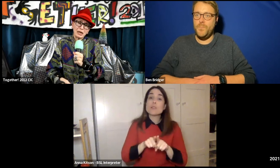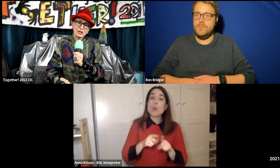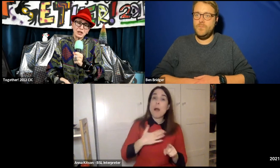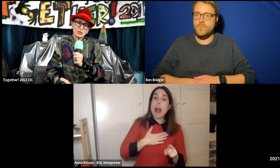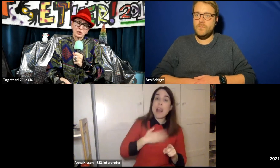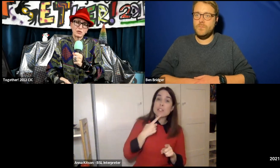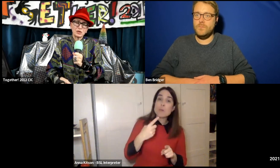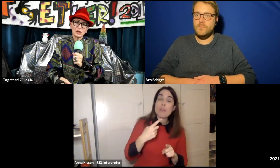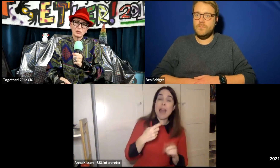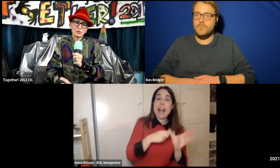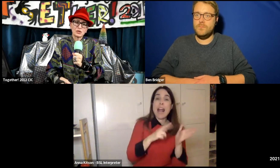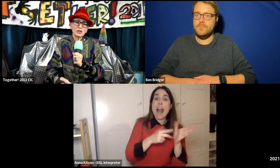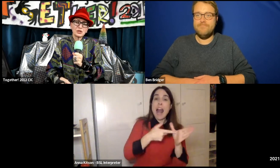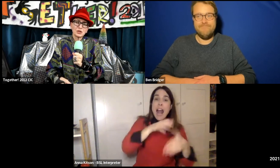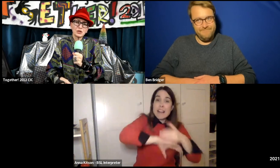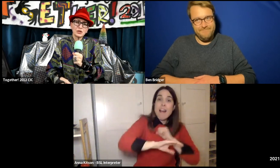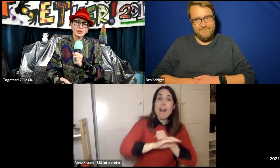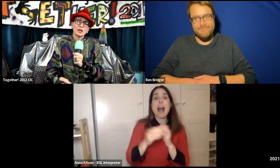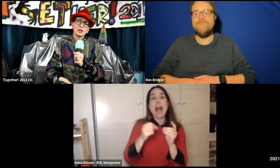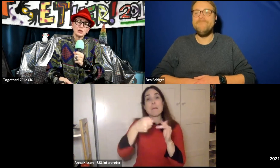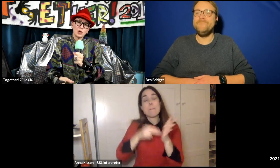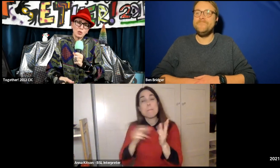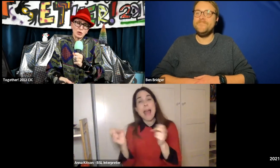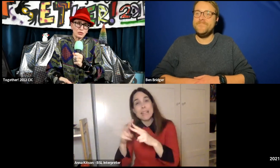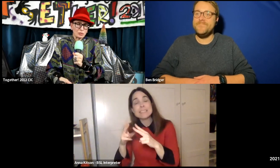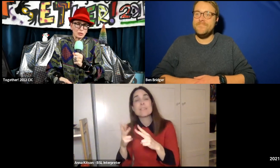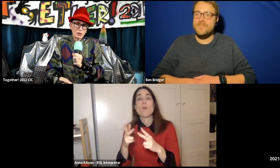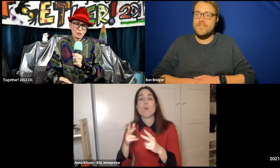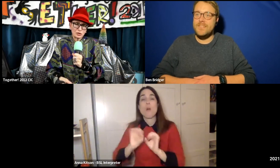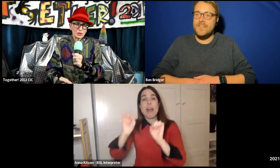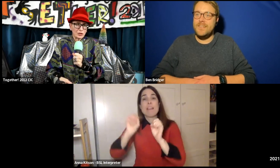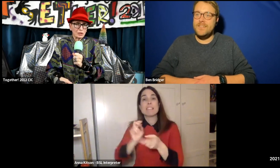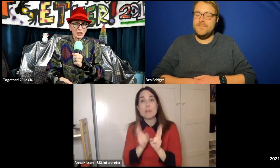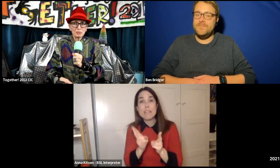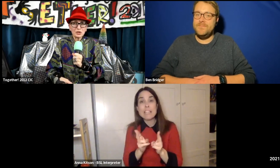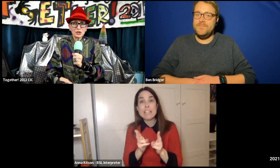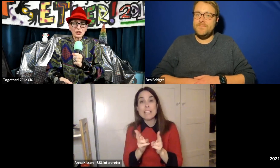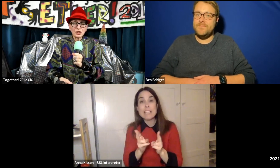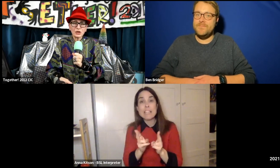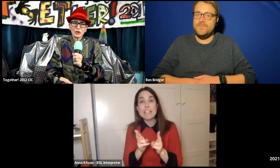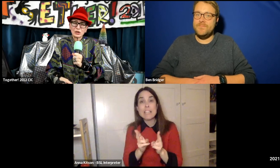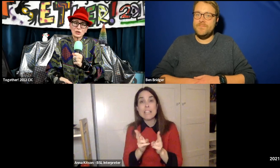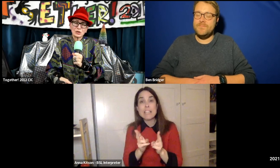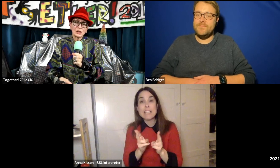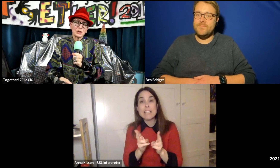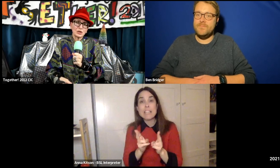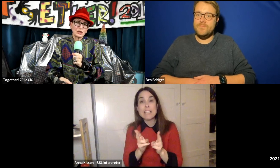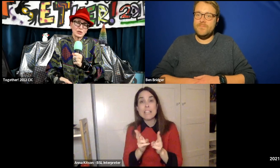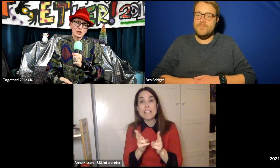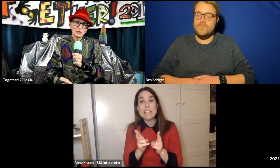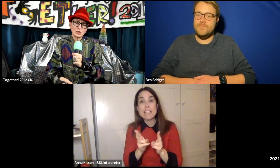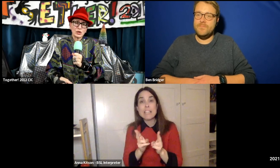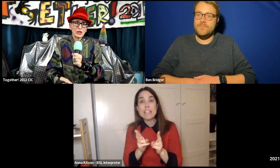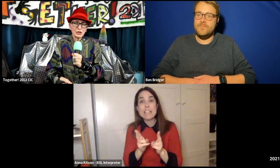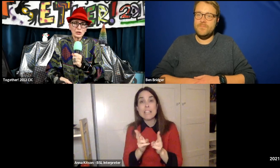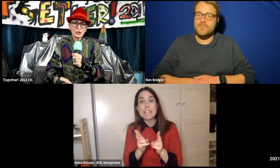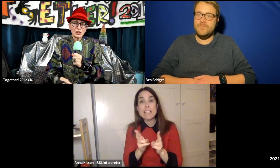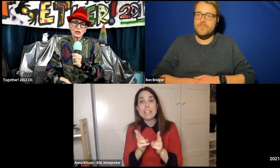again for the interpretation, Norma from Global Realtime Captioning, I would like to thank the Arts Council England and